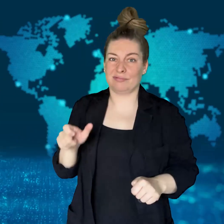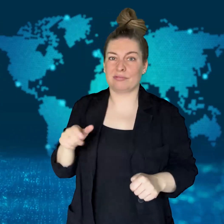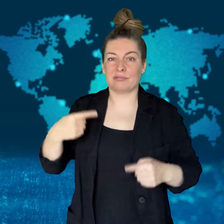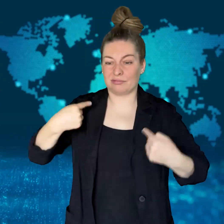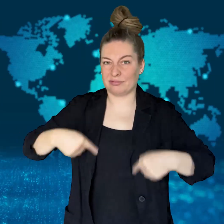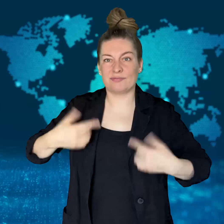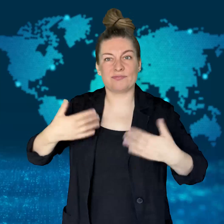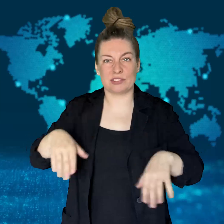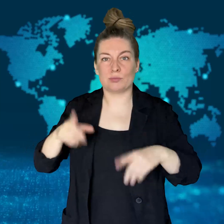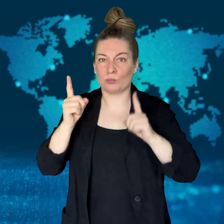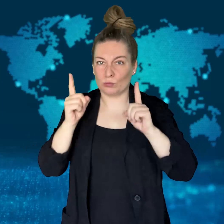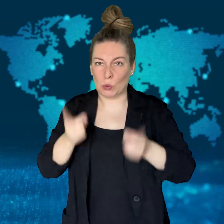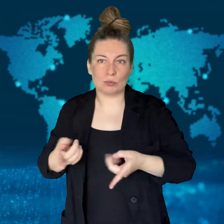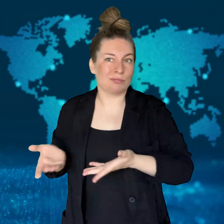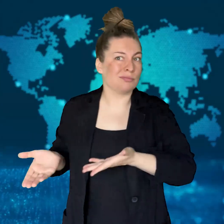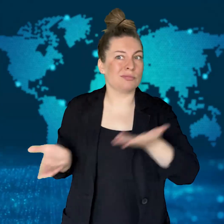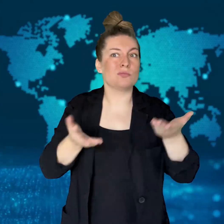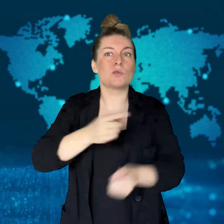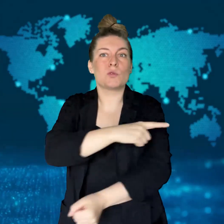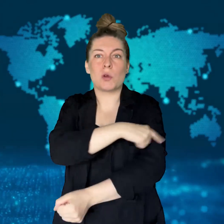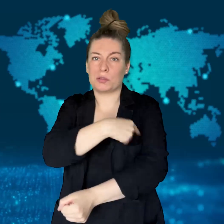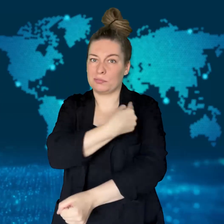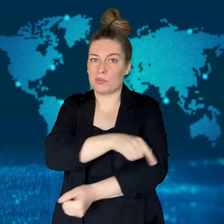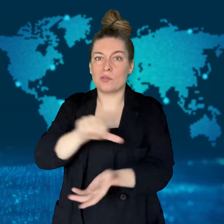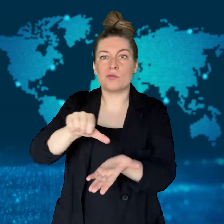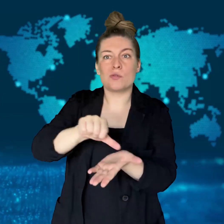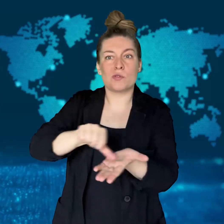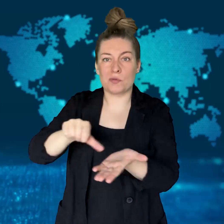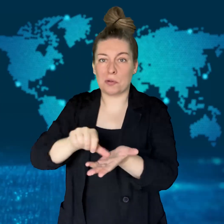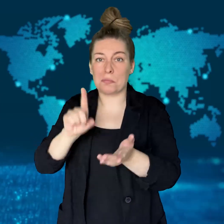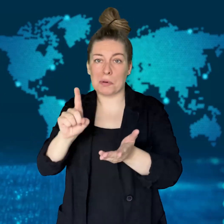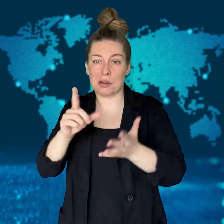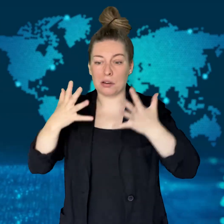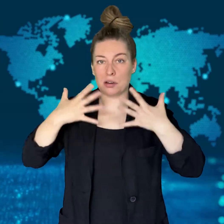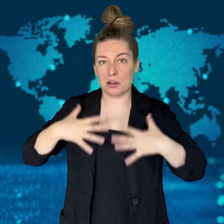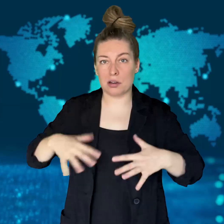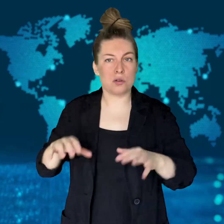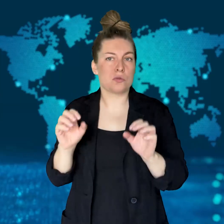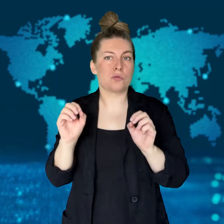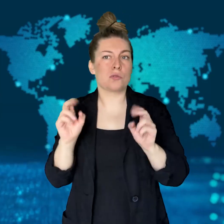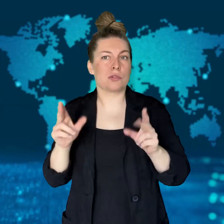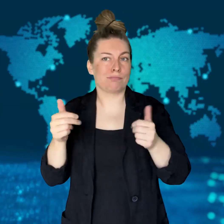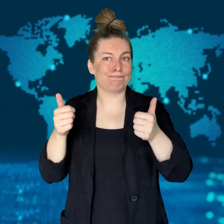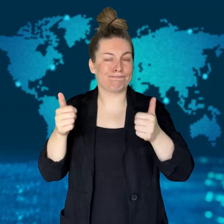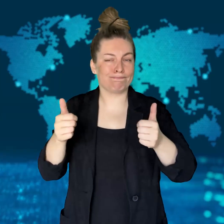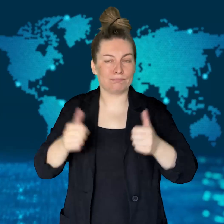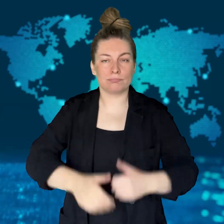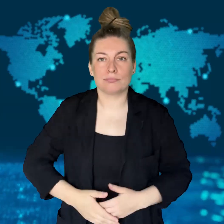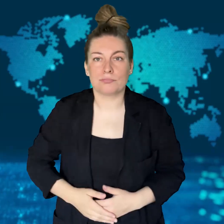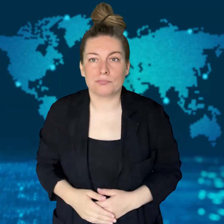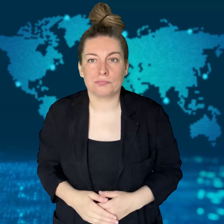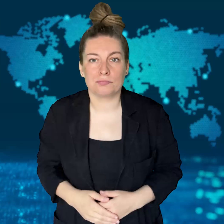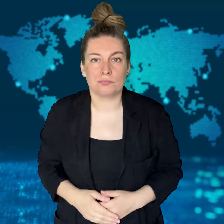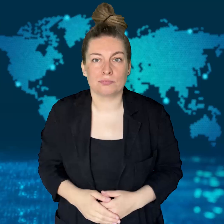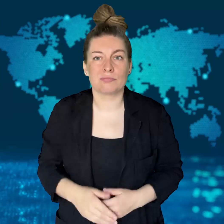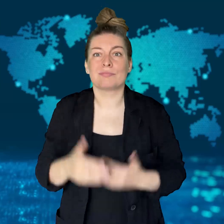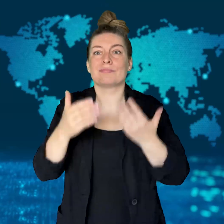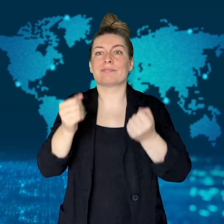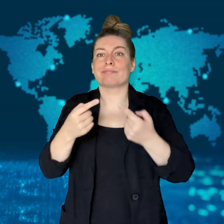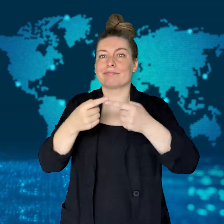StÃ¼rzenberger had to undergo surgery for his injuries but is stable.